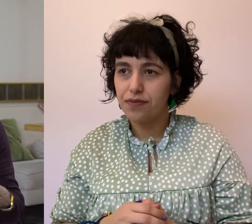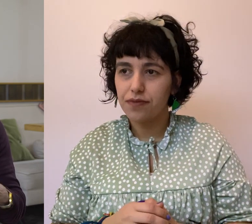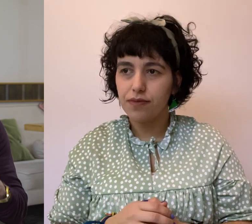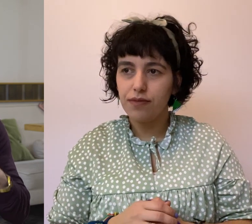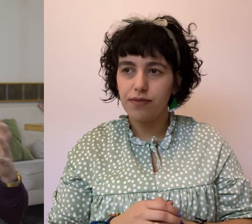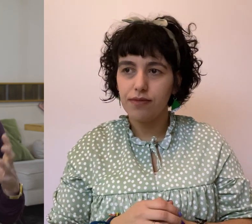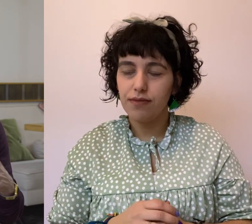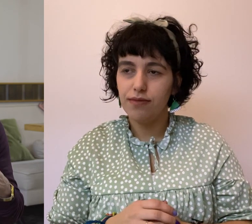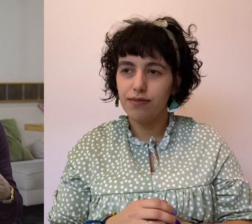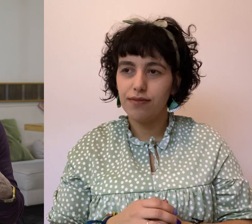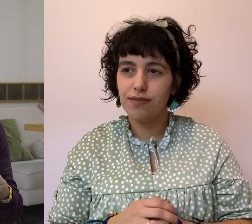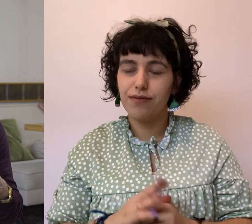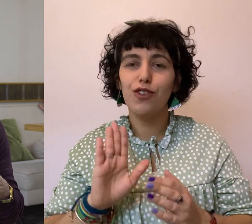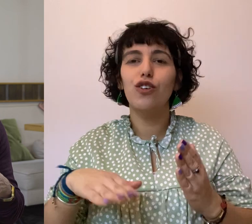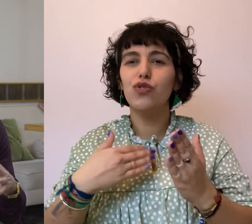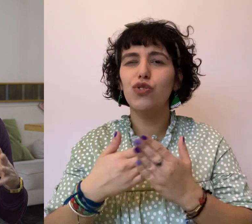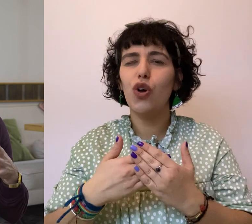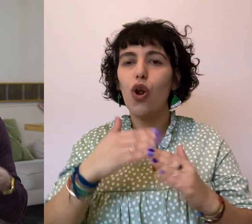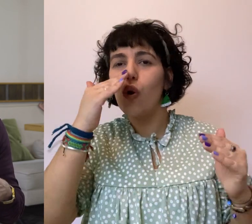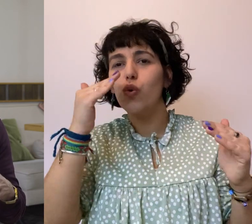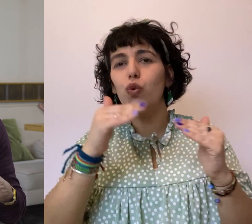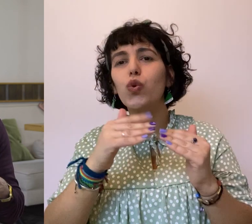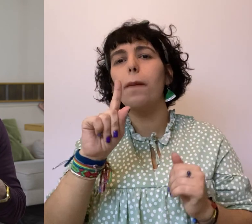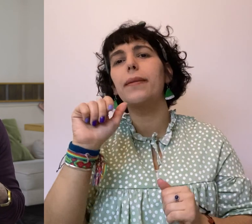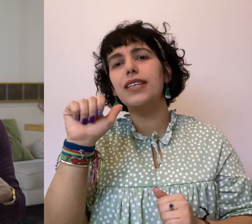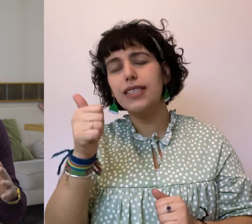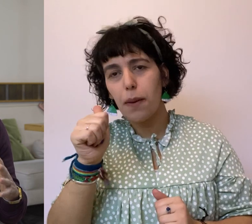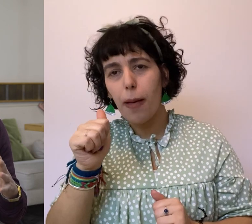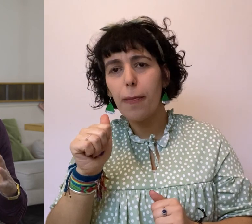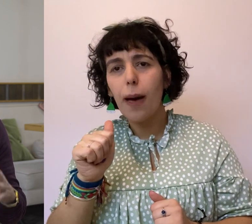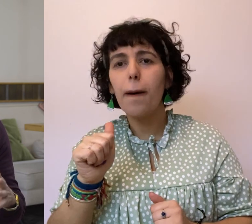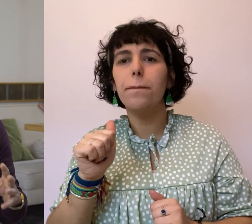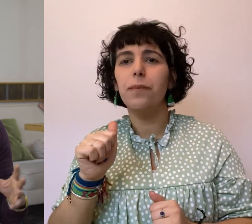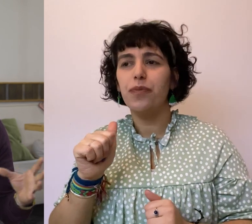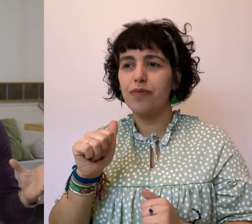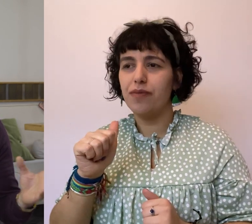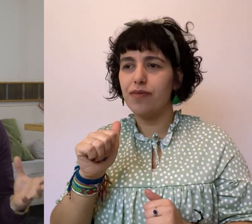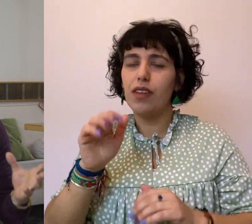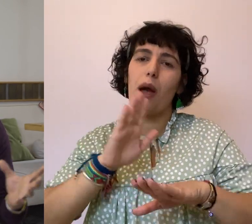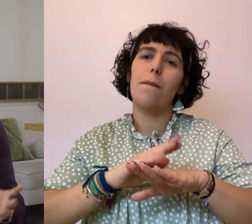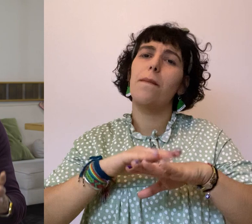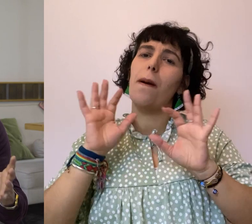from those short videos in the house. Then this character found the scene to herself.